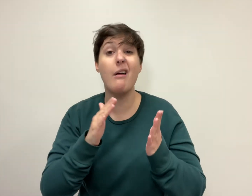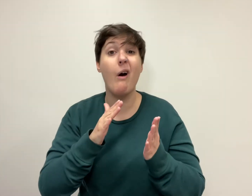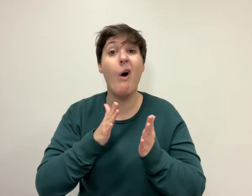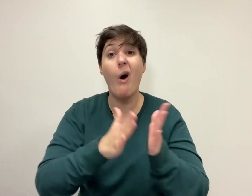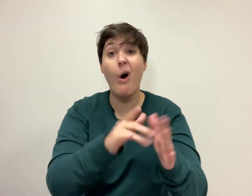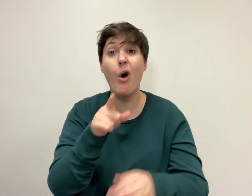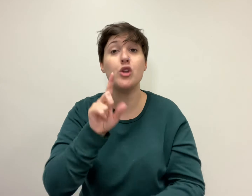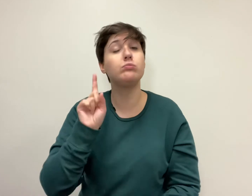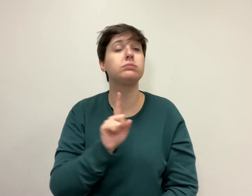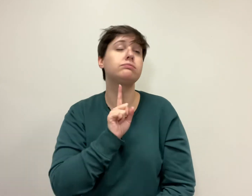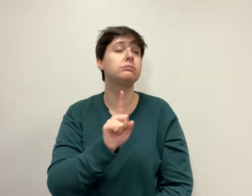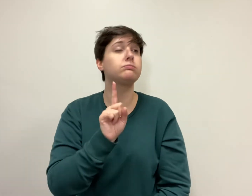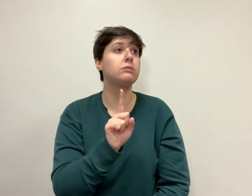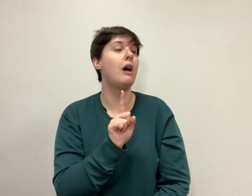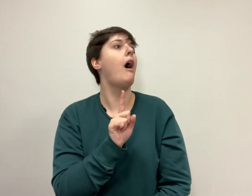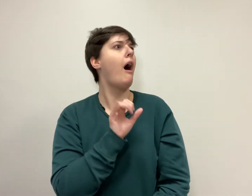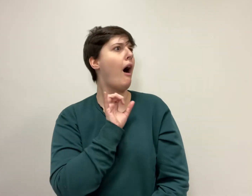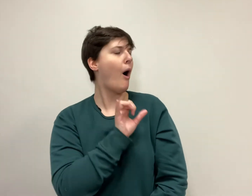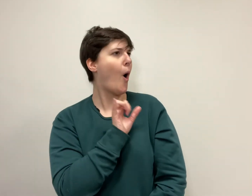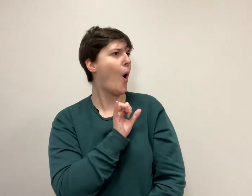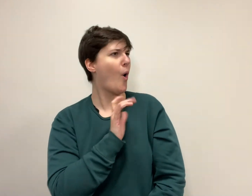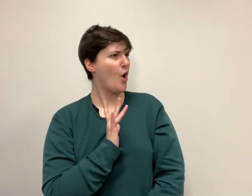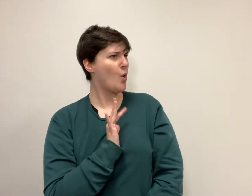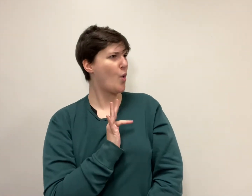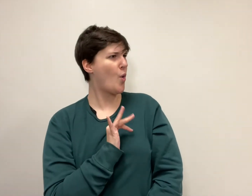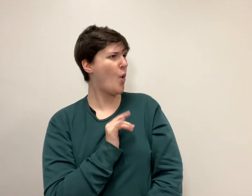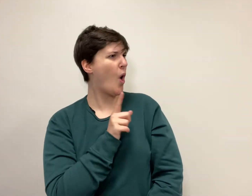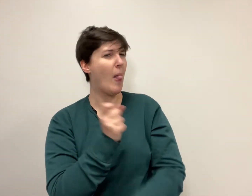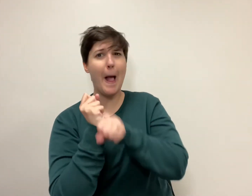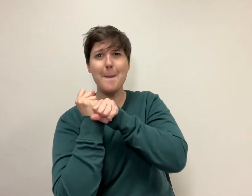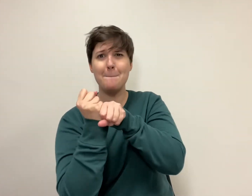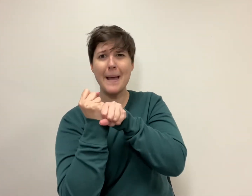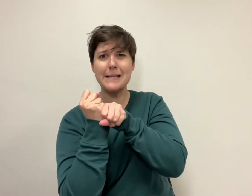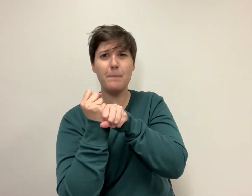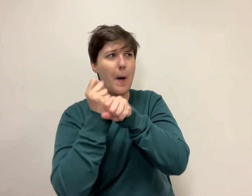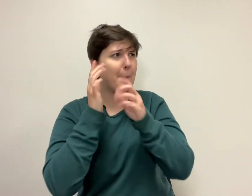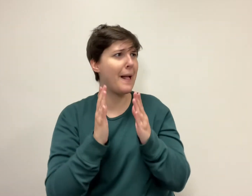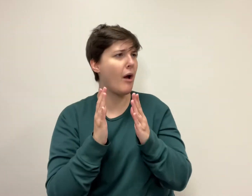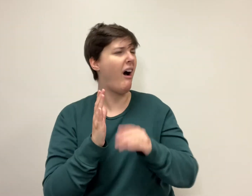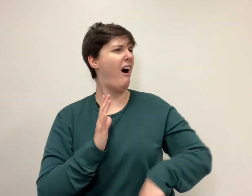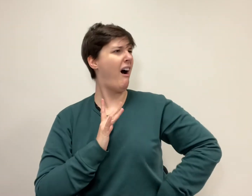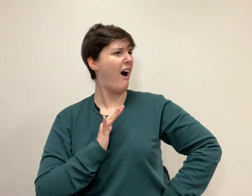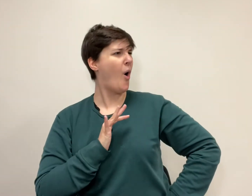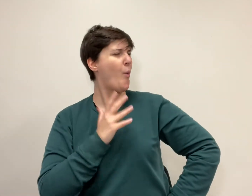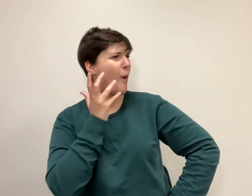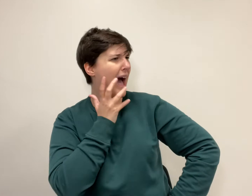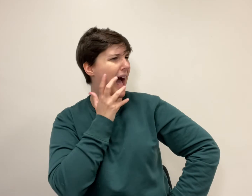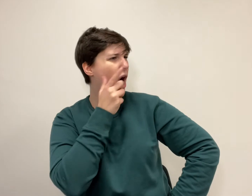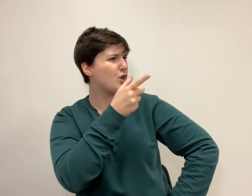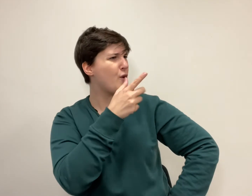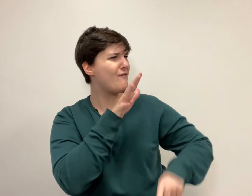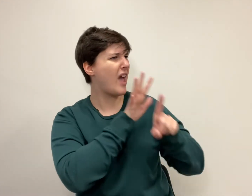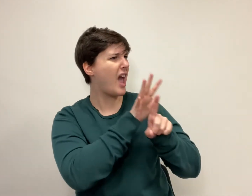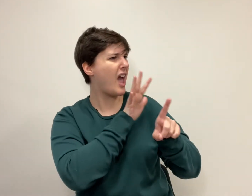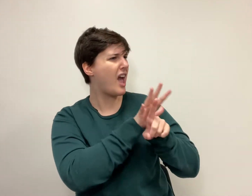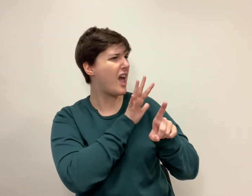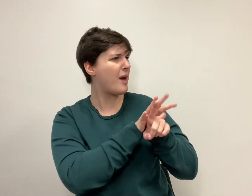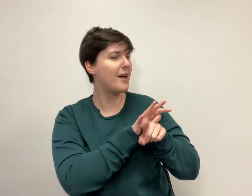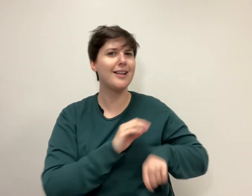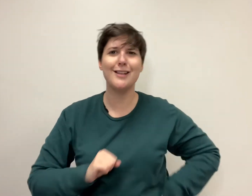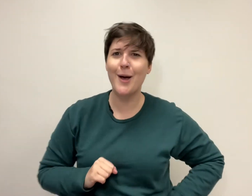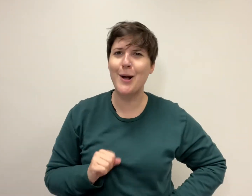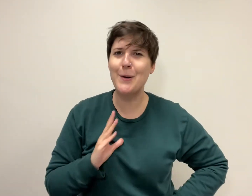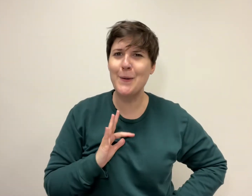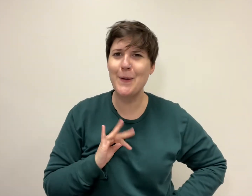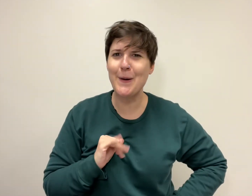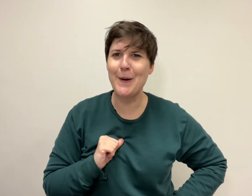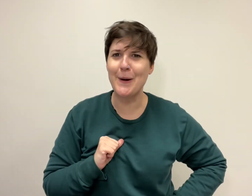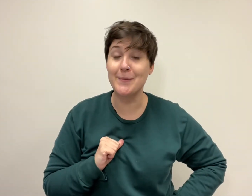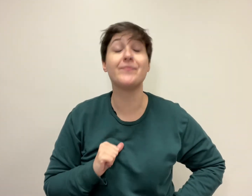in the 8th grade hall you can walk and see "oh cool, a Deaf baseball player. He's famous. Cool."